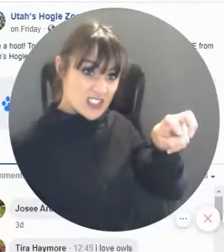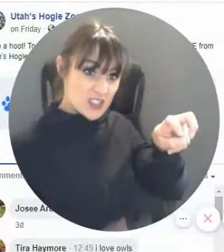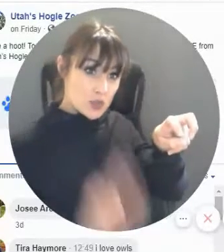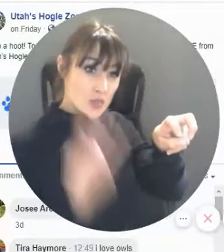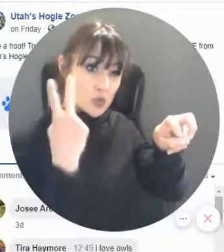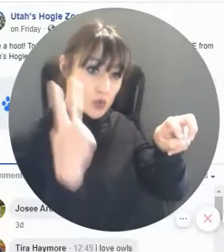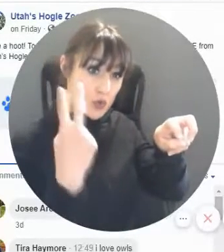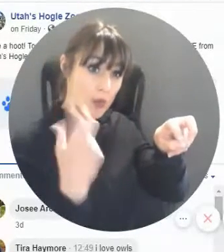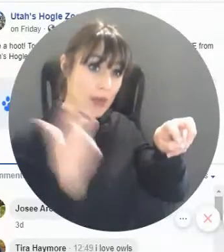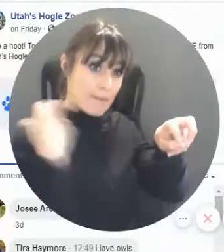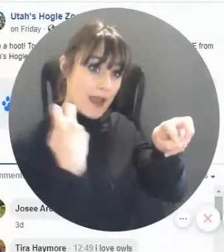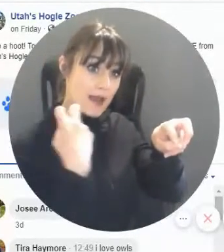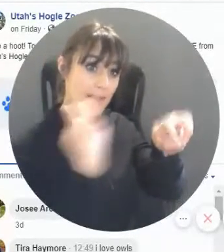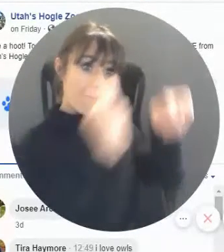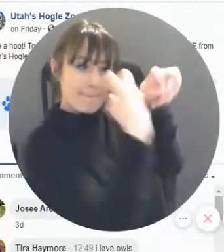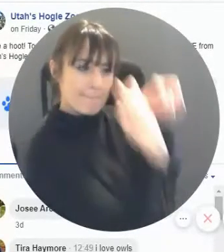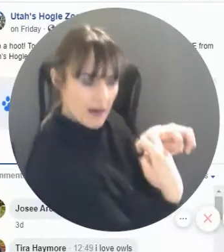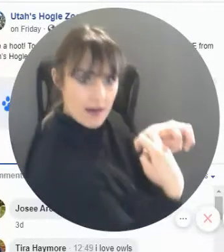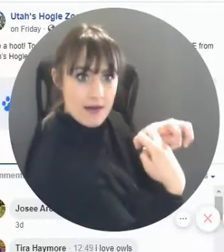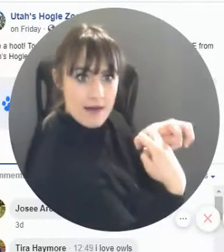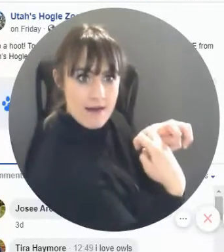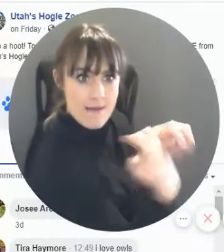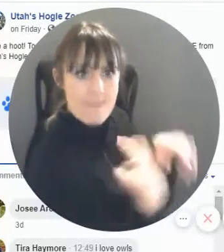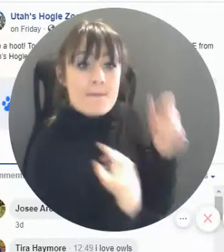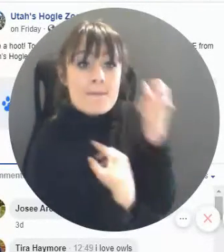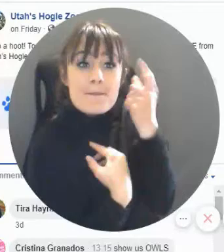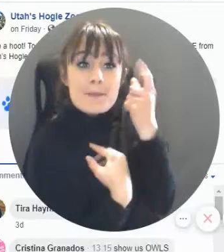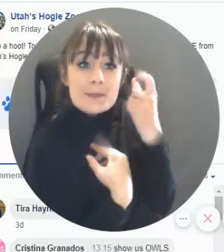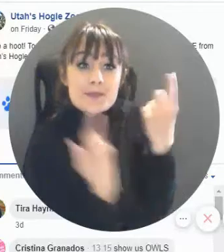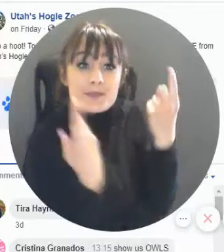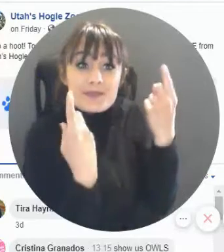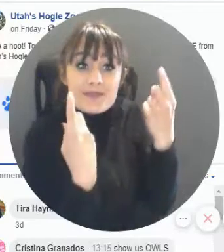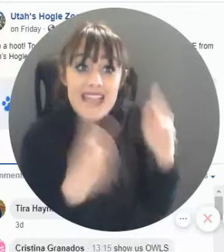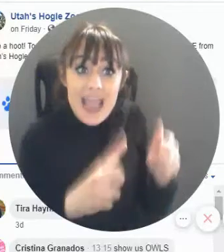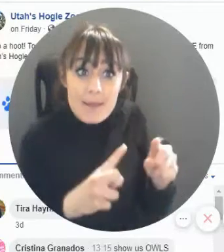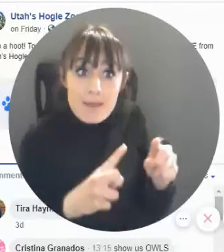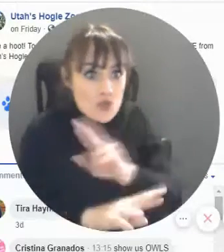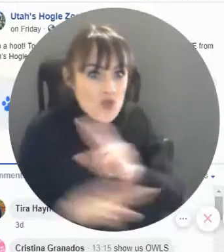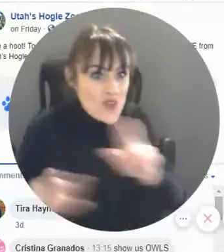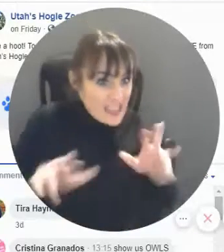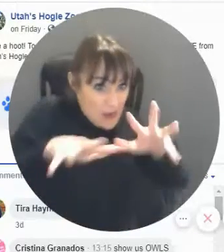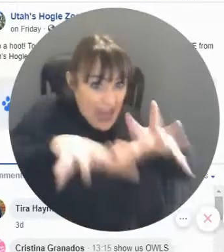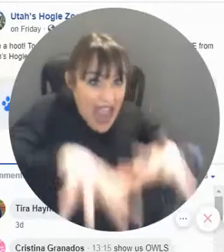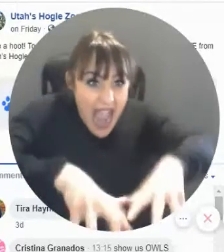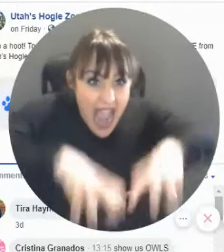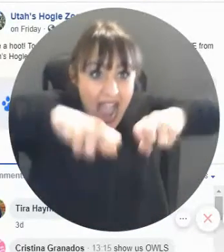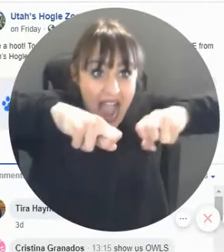But when they go to catch their prey, they actually have three toes in front and one toe in back.